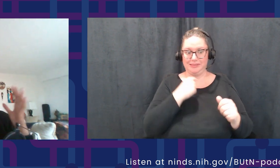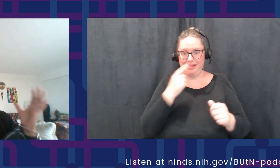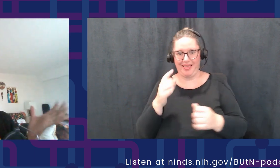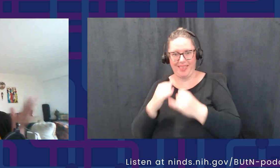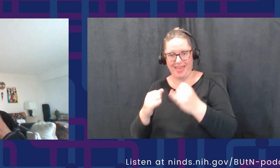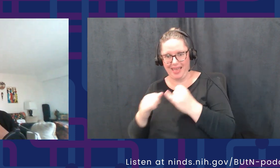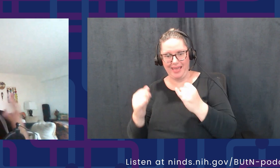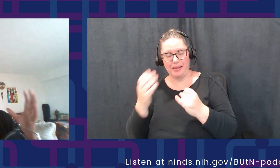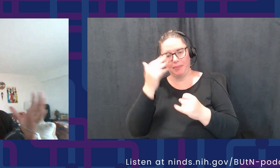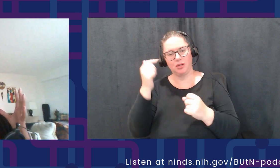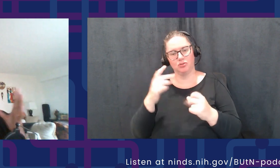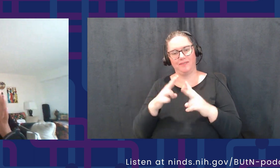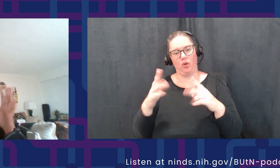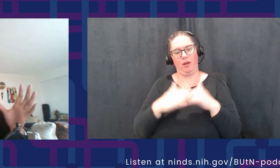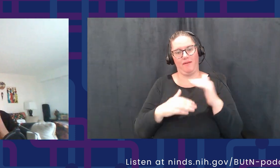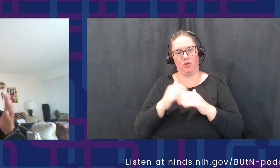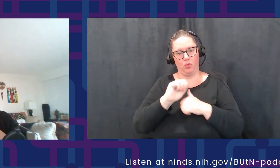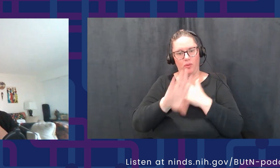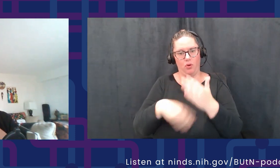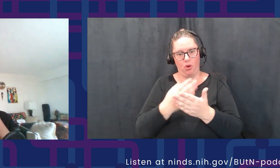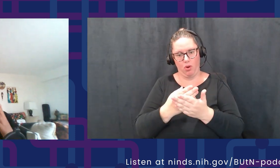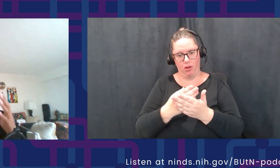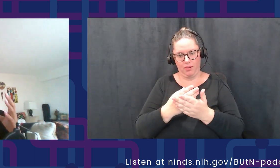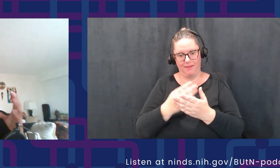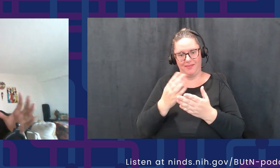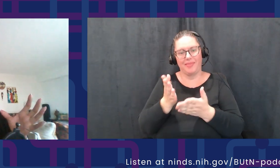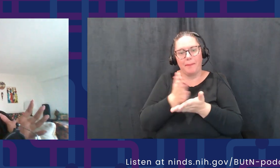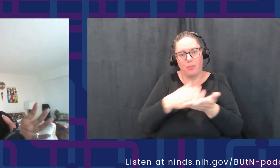But because you're so comfortable with all those different parts of the